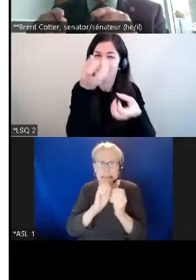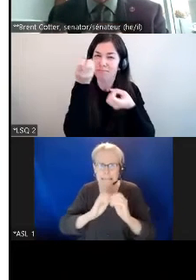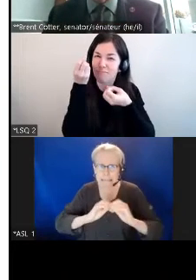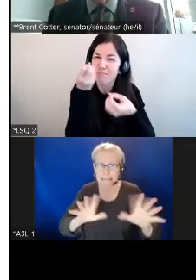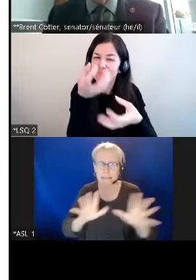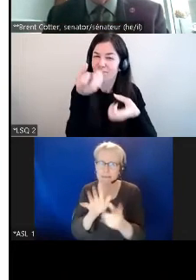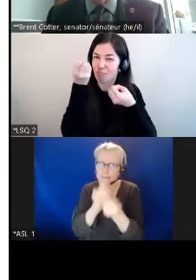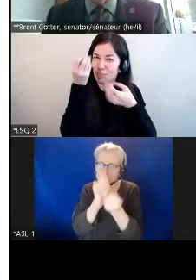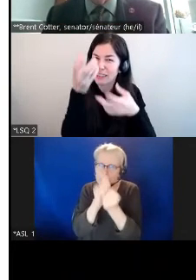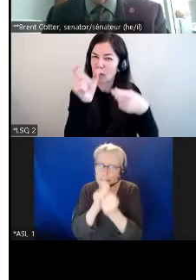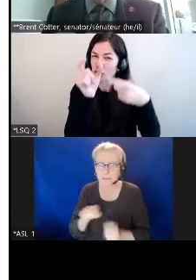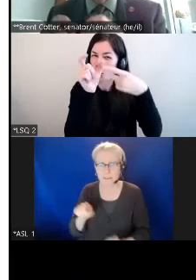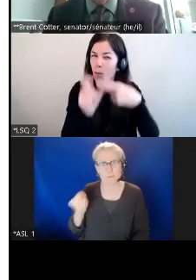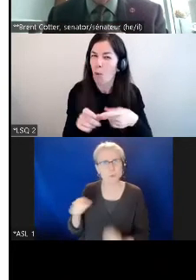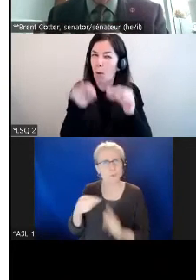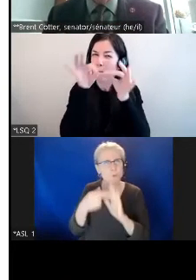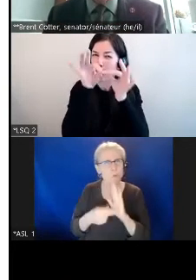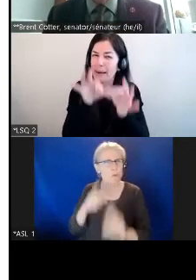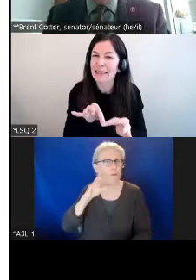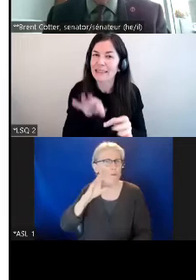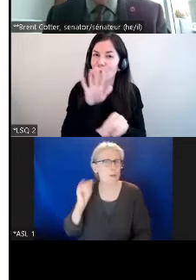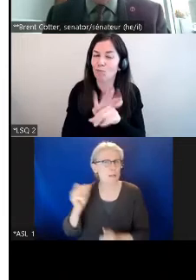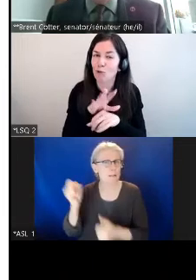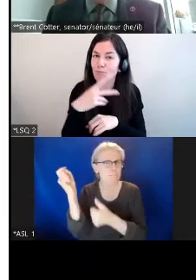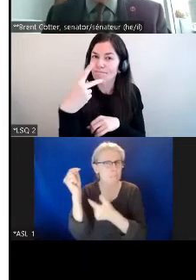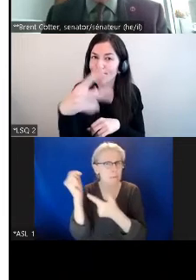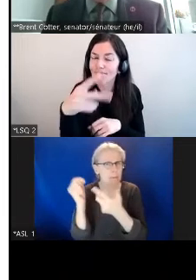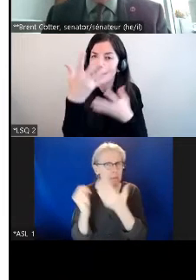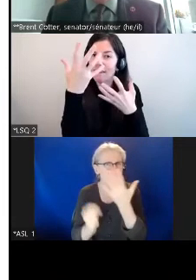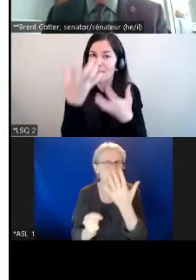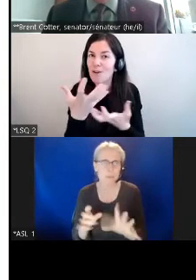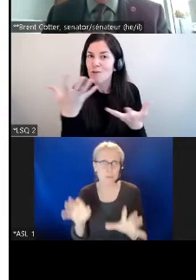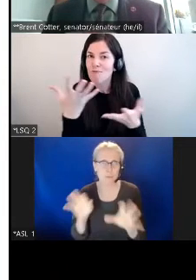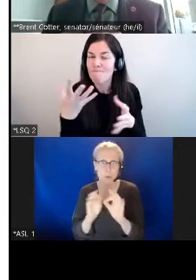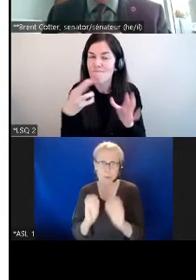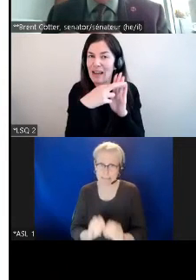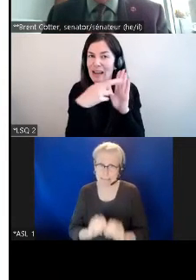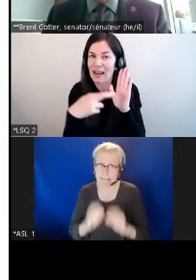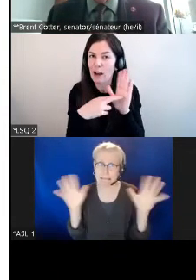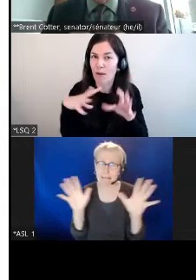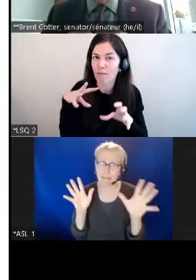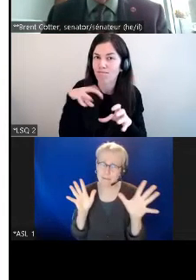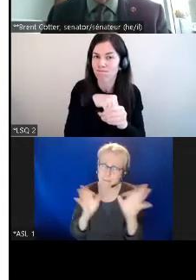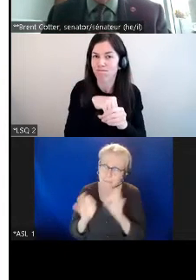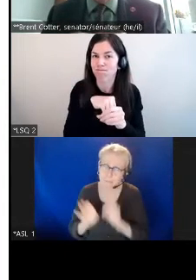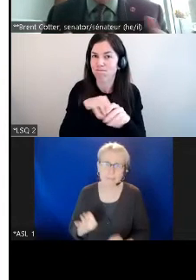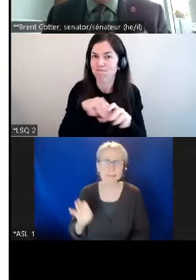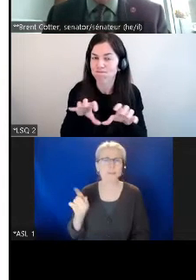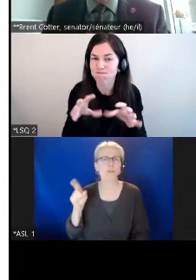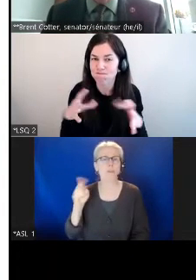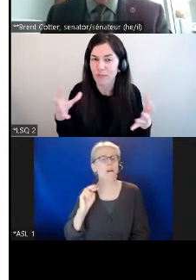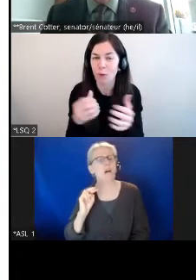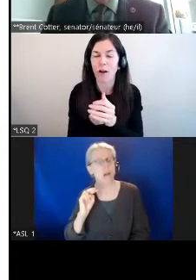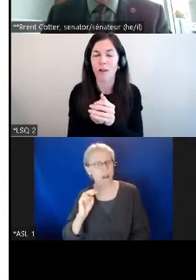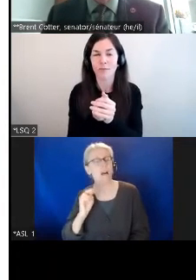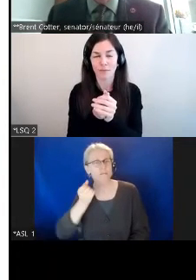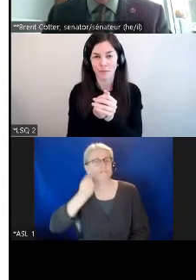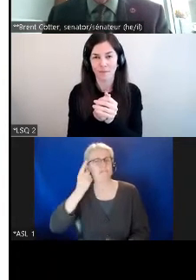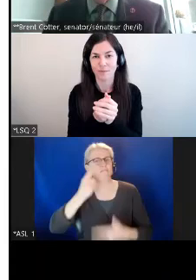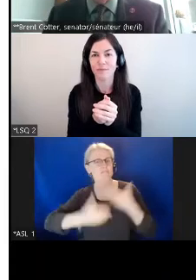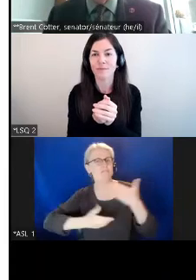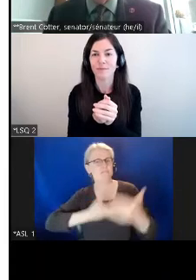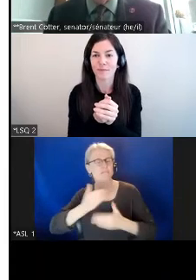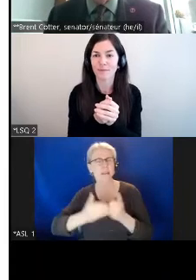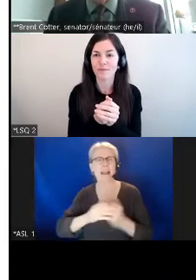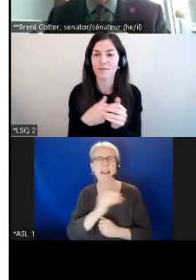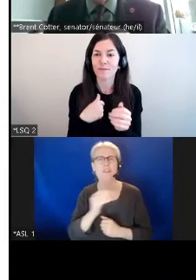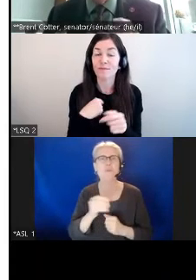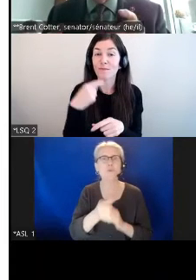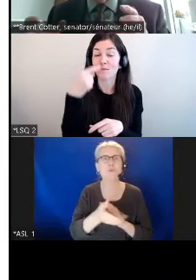YOU NEED THOSE REGULATIONS TO SAY. I THINK ALSO, I SUGGEST HERE, BECOMING THE EXPERTS IS GOOD.